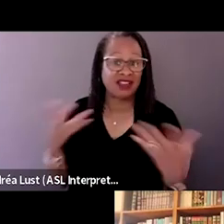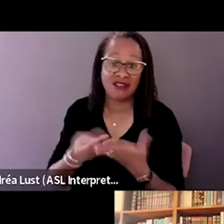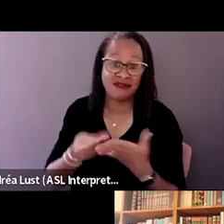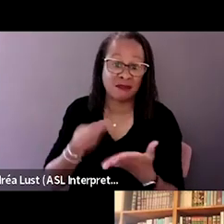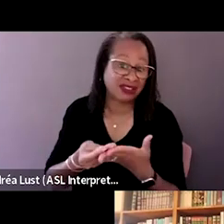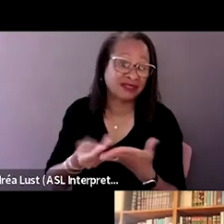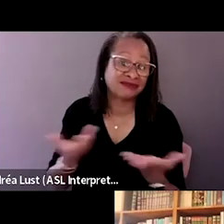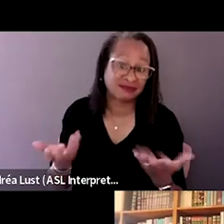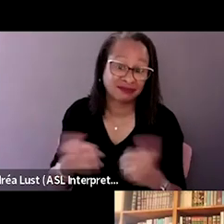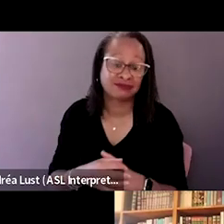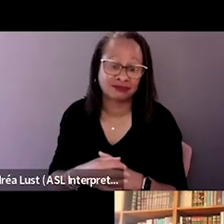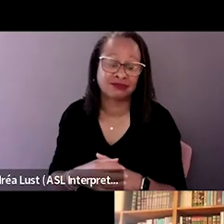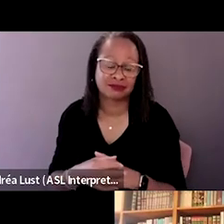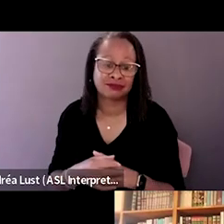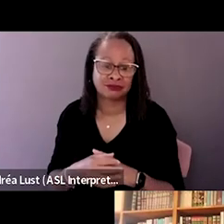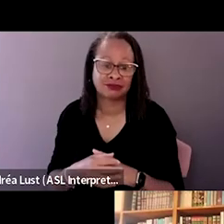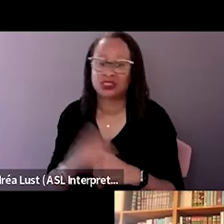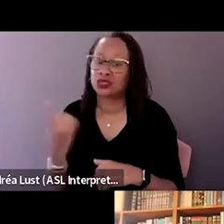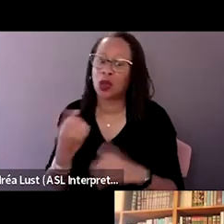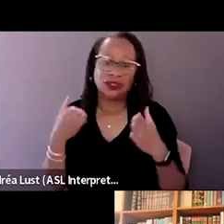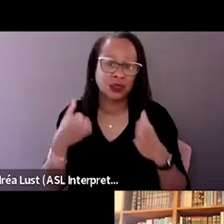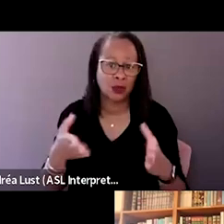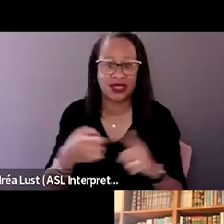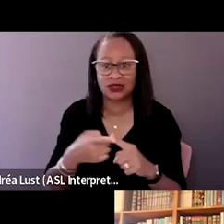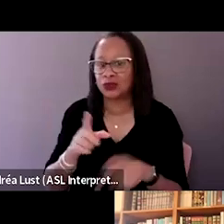and there is always a way to finance,